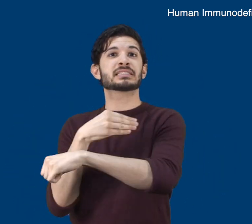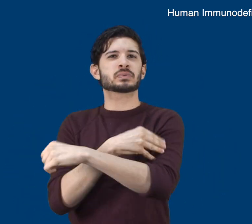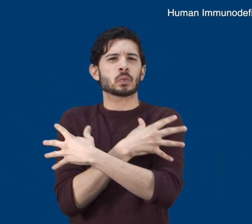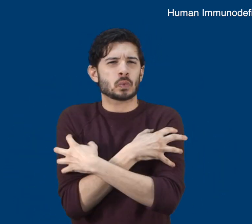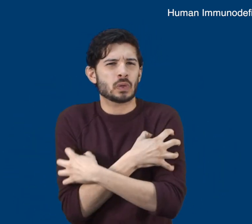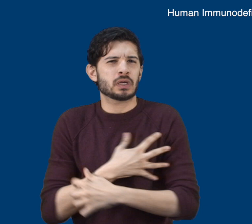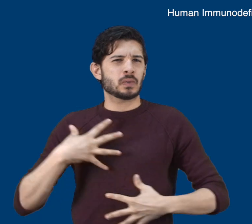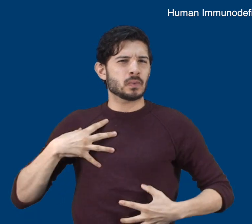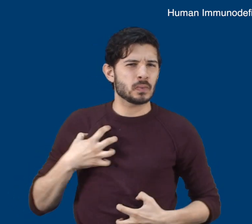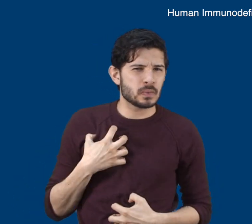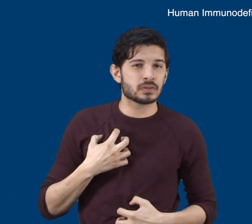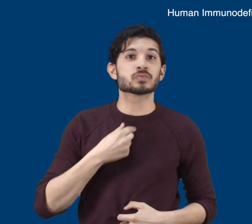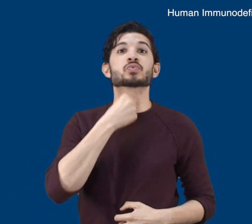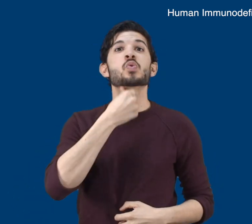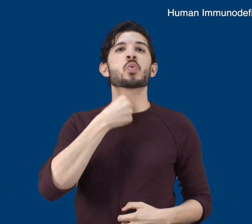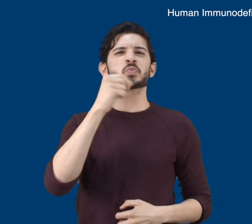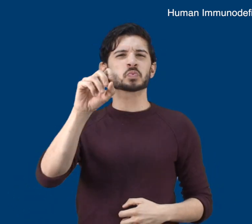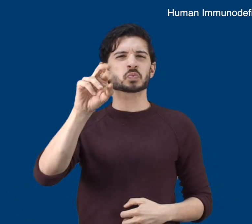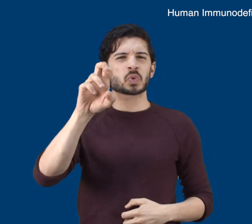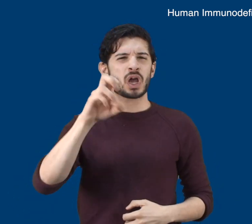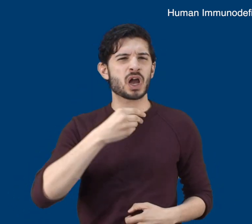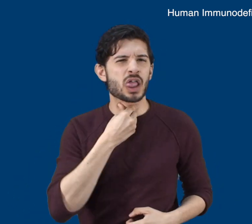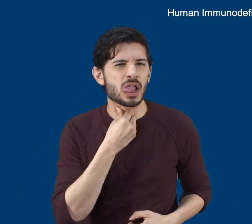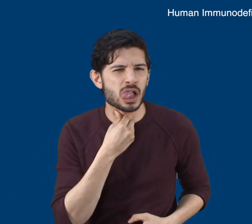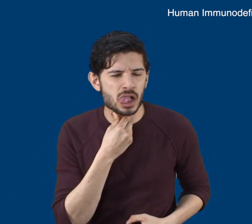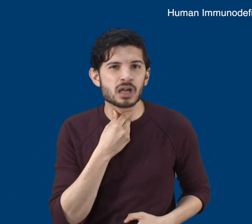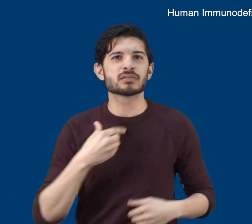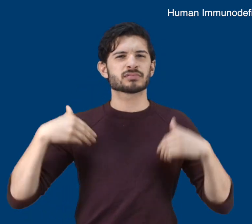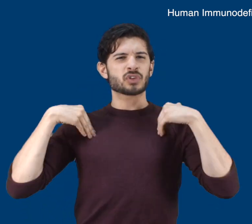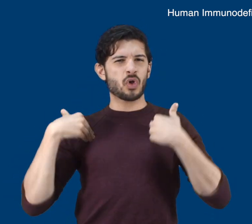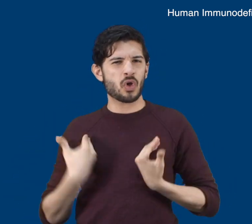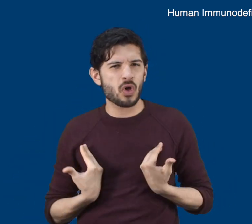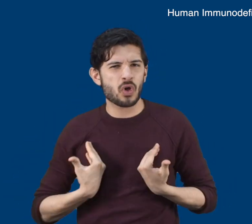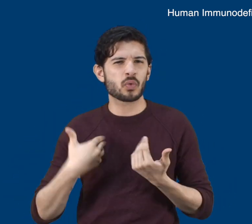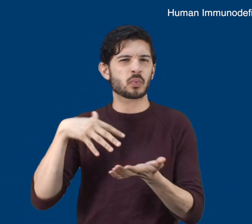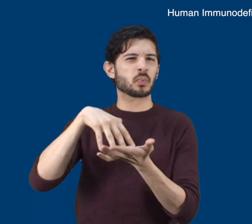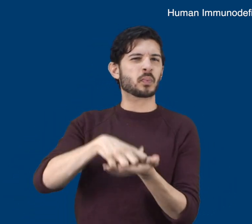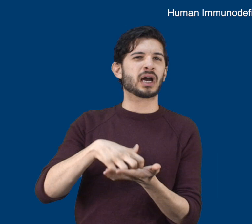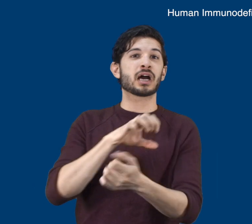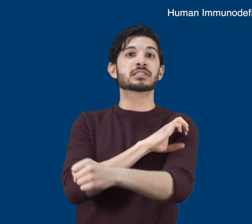muscle aches, sore throat, tired and weak,